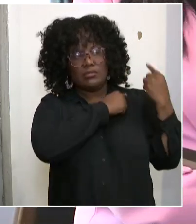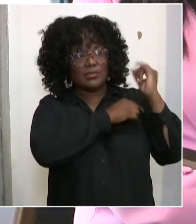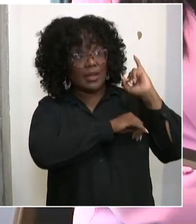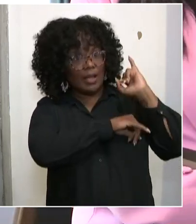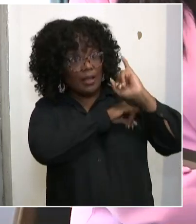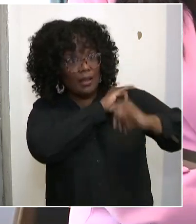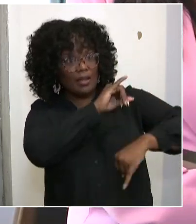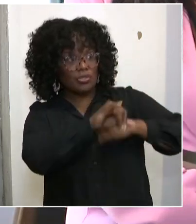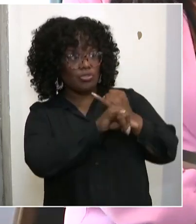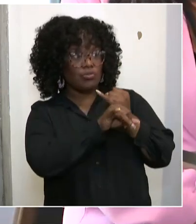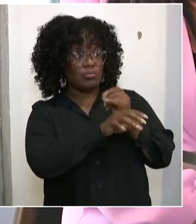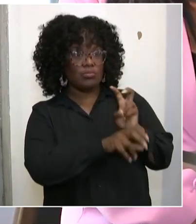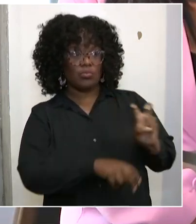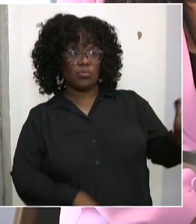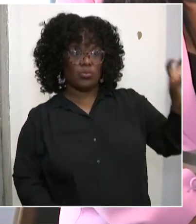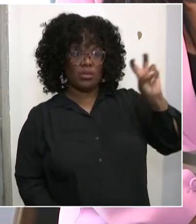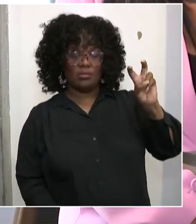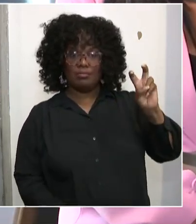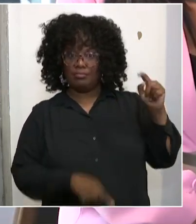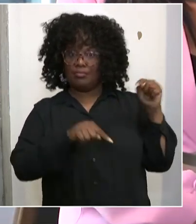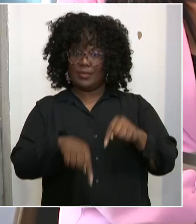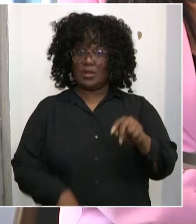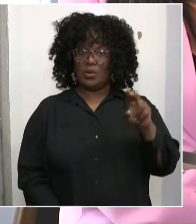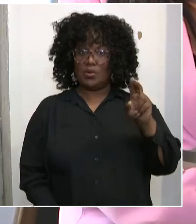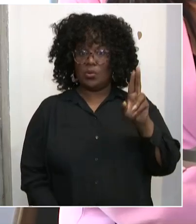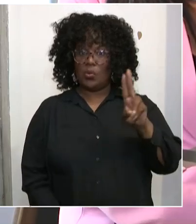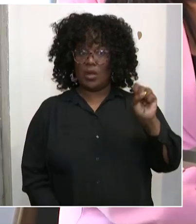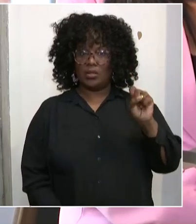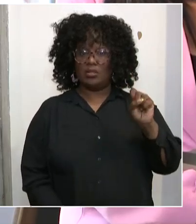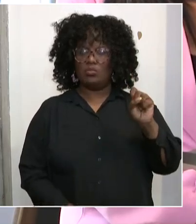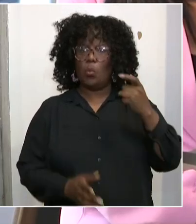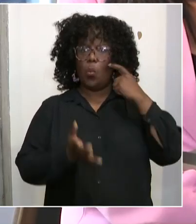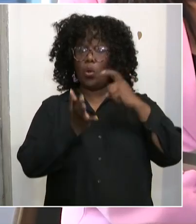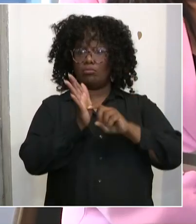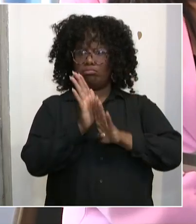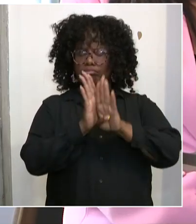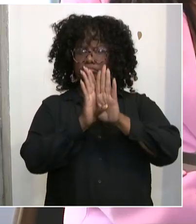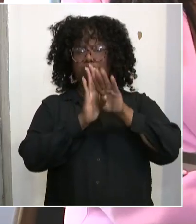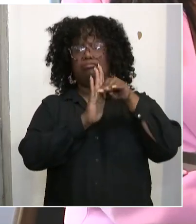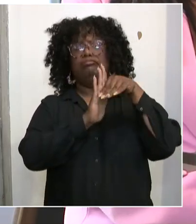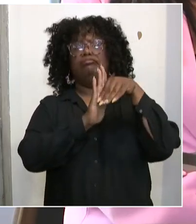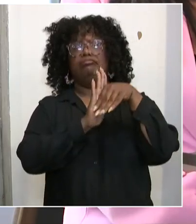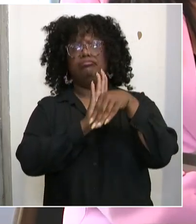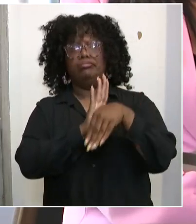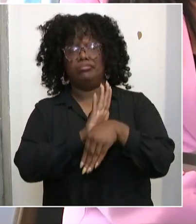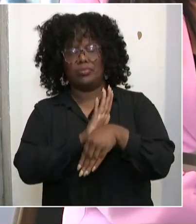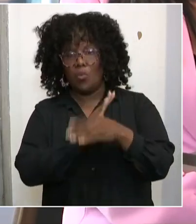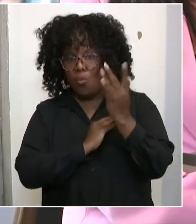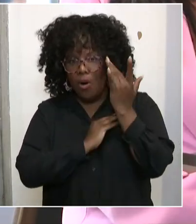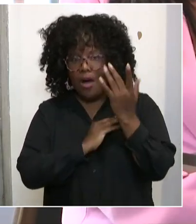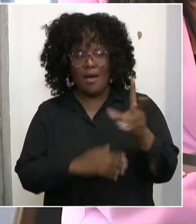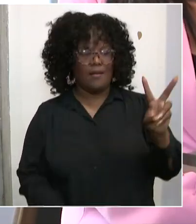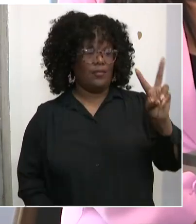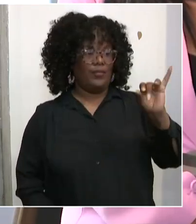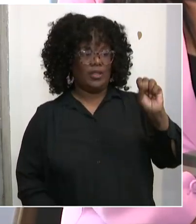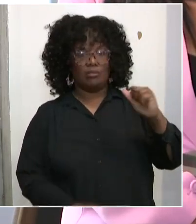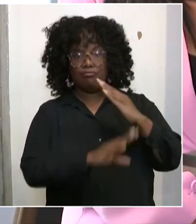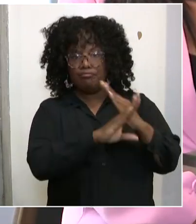to America, uh, and that's been visa issues and that's been hate speech, that's been, you know,